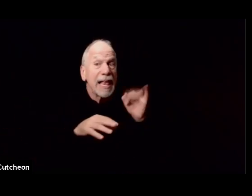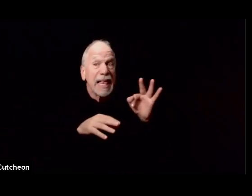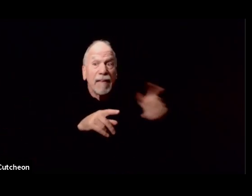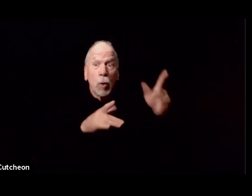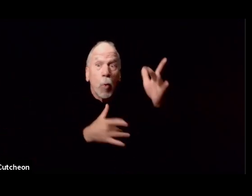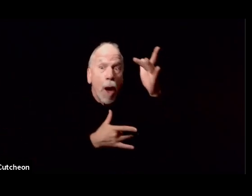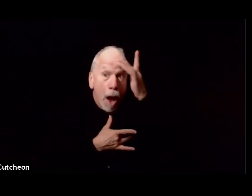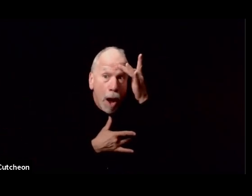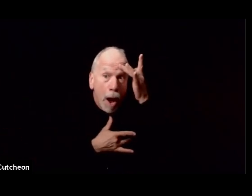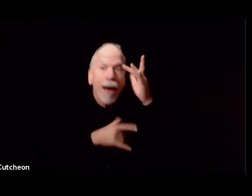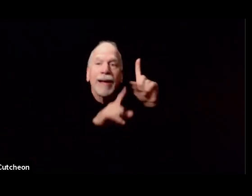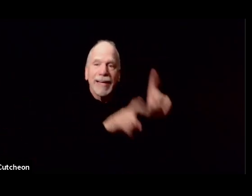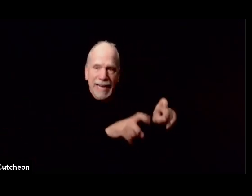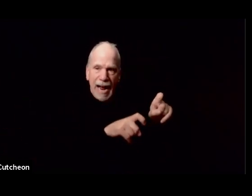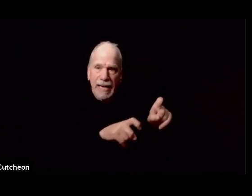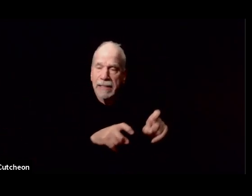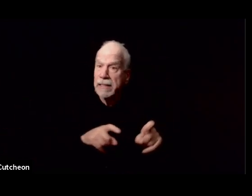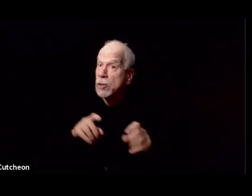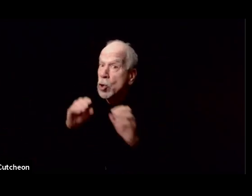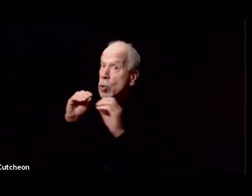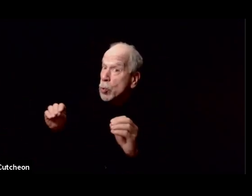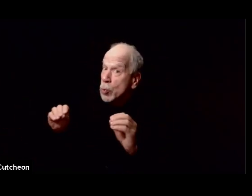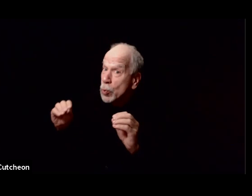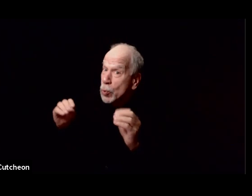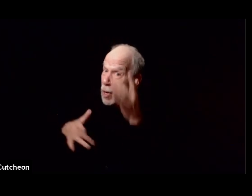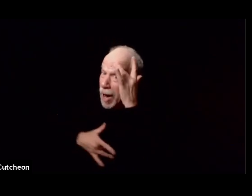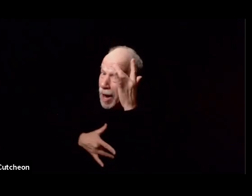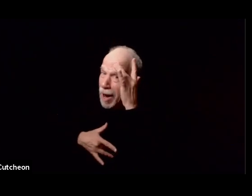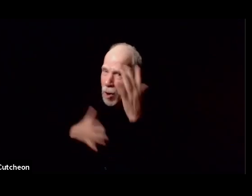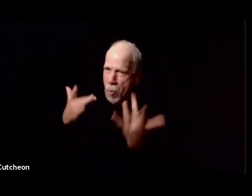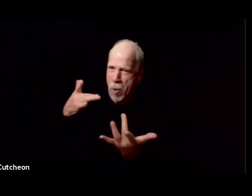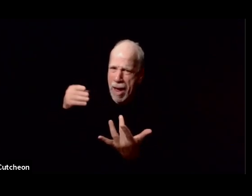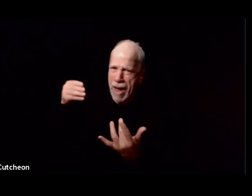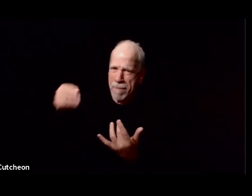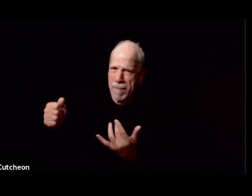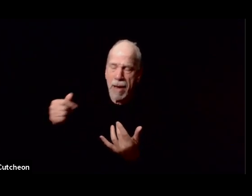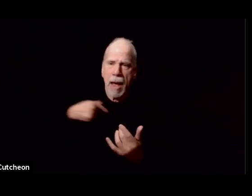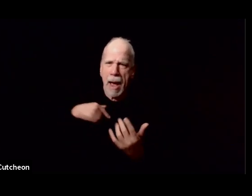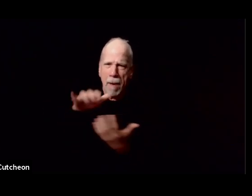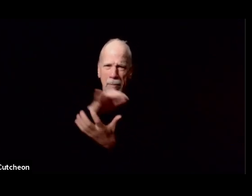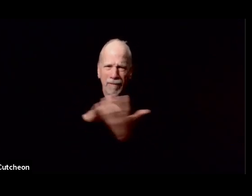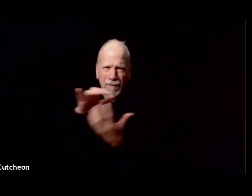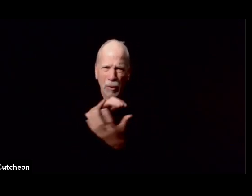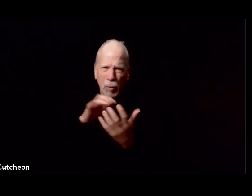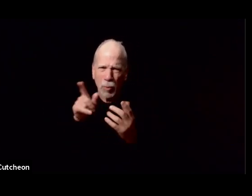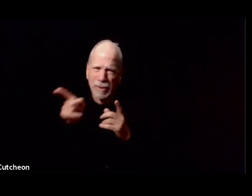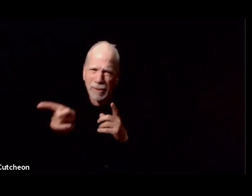Commissioner Malcolm: Hi this is Commissioner Malcolm. Thank you Katherine. Yes we are